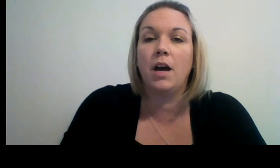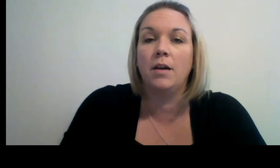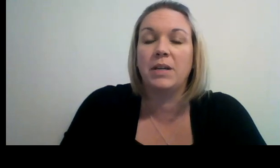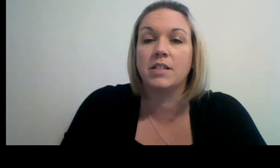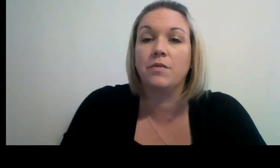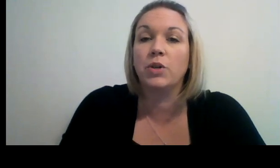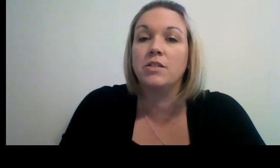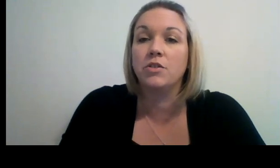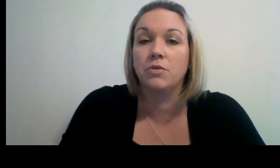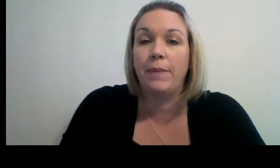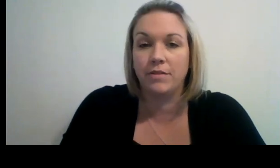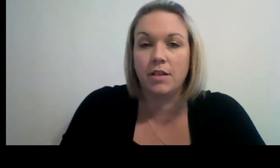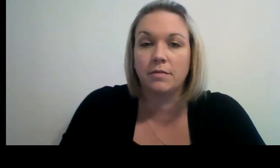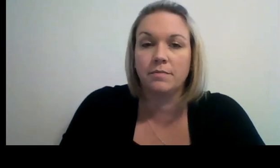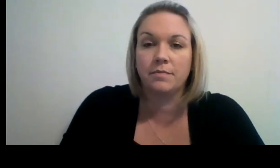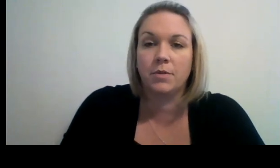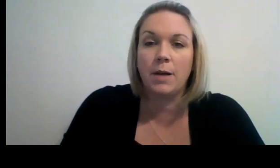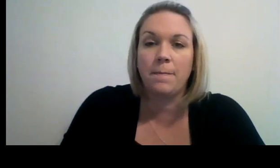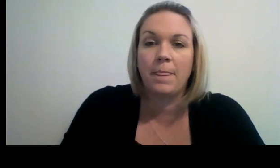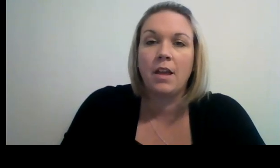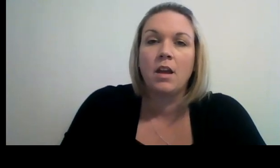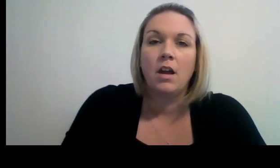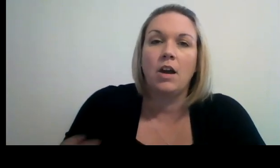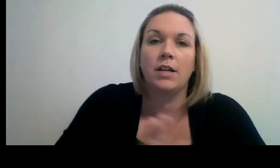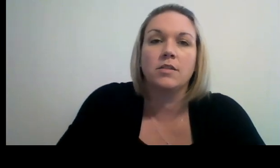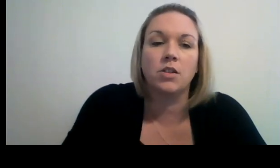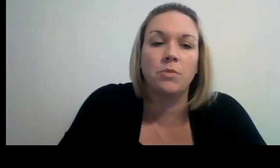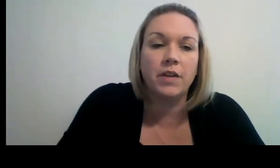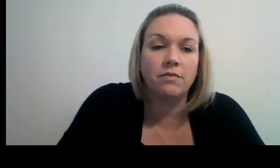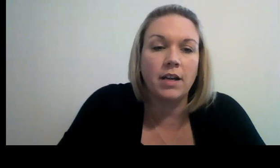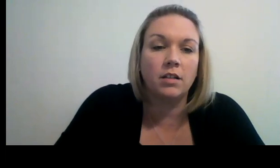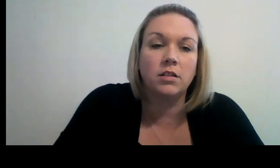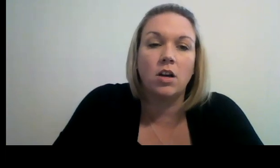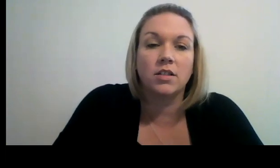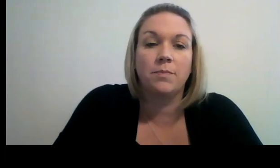um, because it avoids you bouncing. Okay. All right, so moving right along to